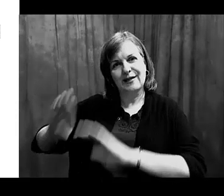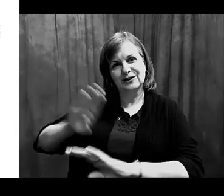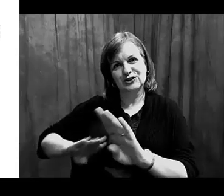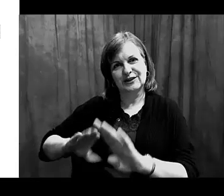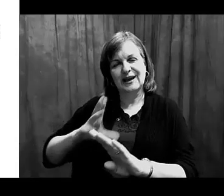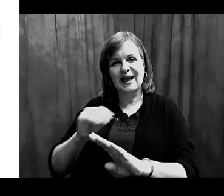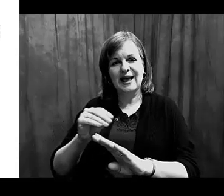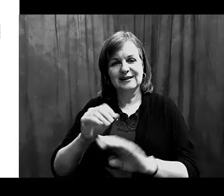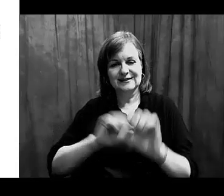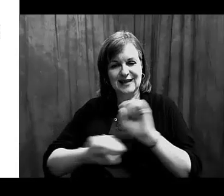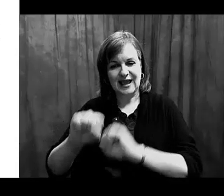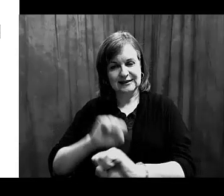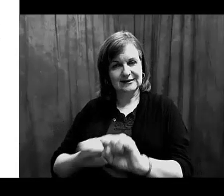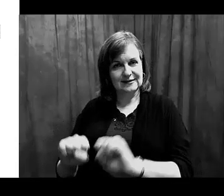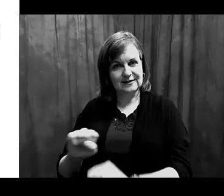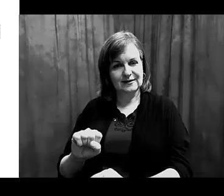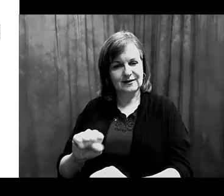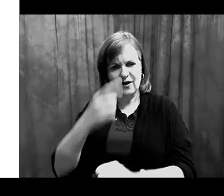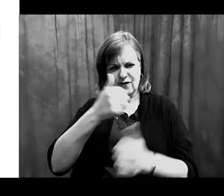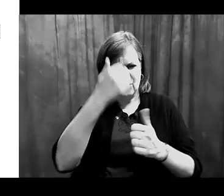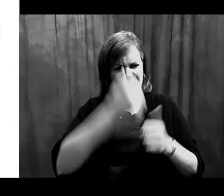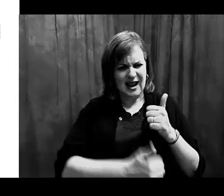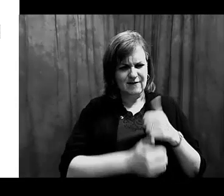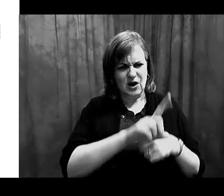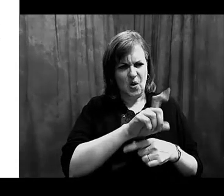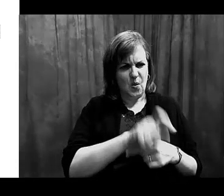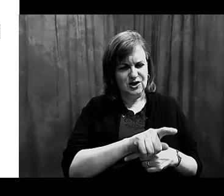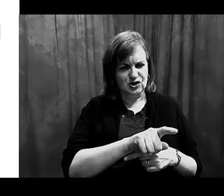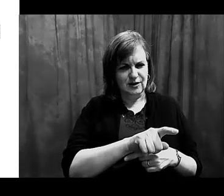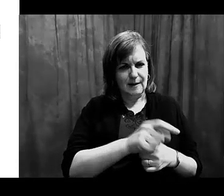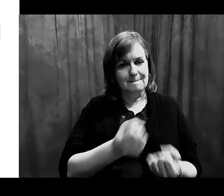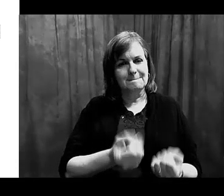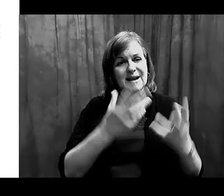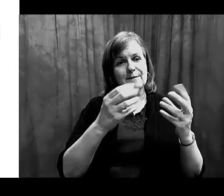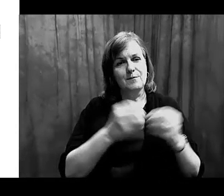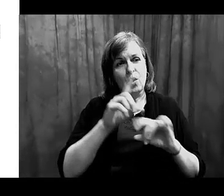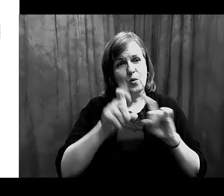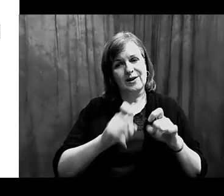fun part of biology and the fun part of science is that for every question